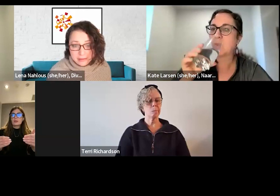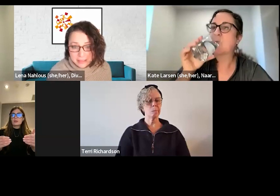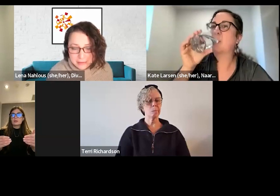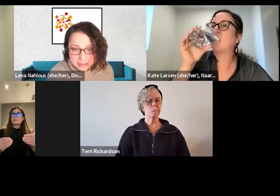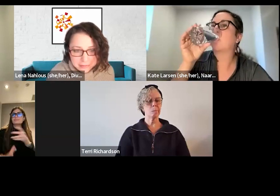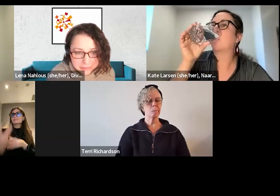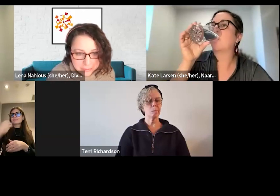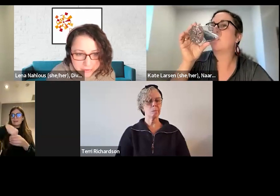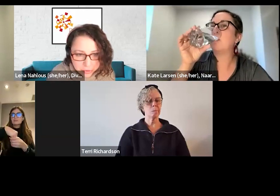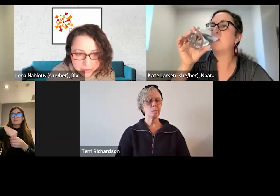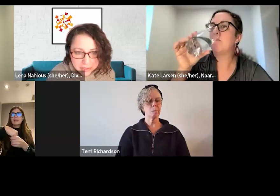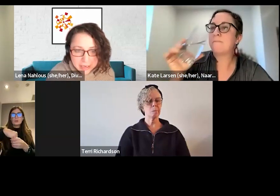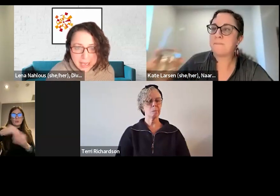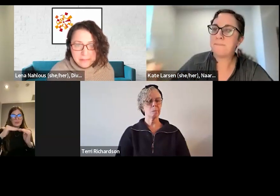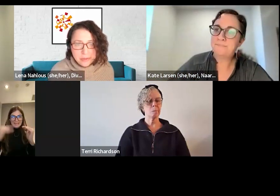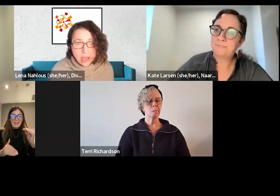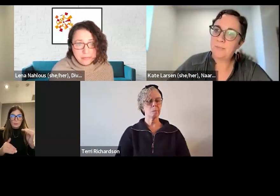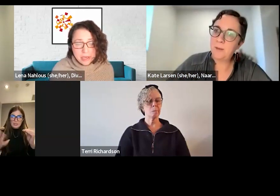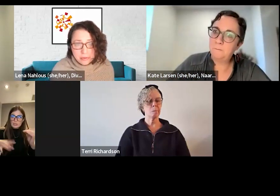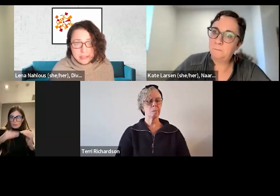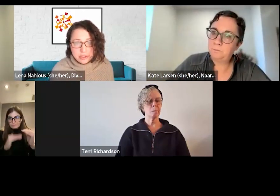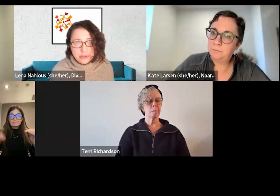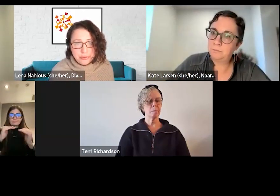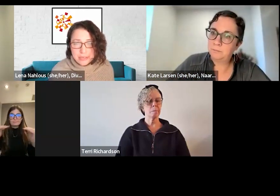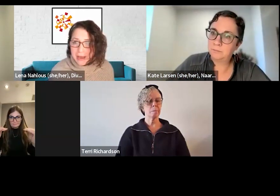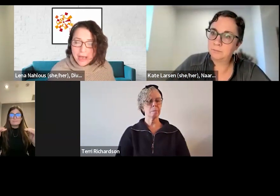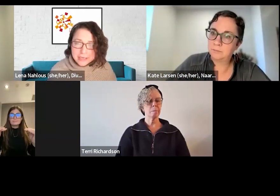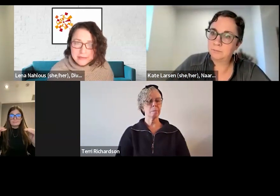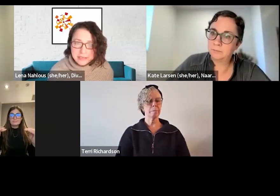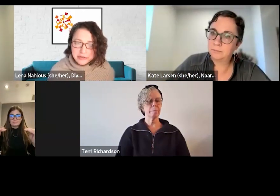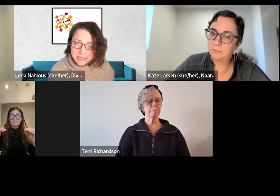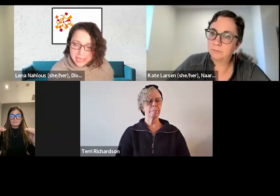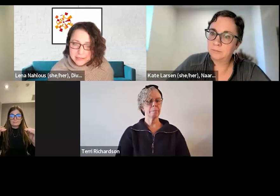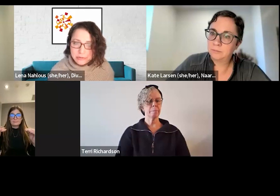I'm going to now ask the Australia Council